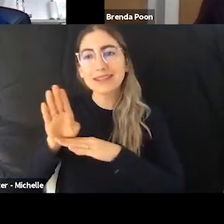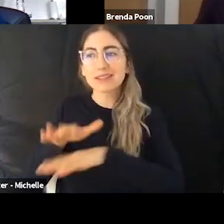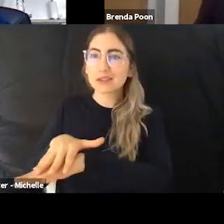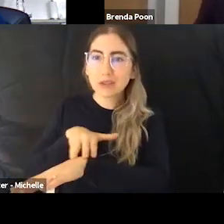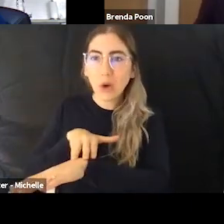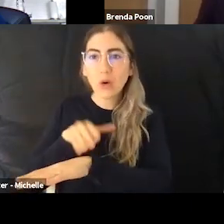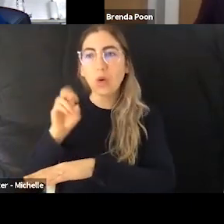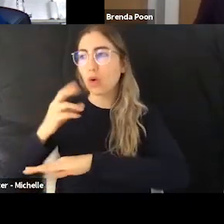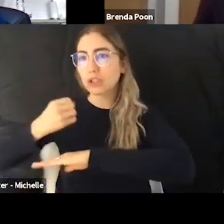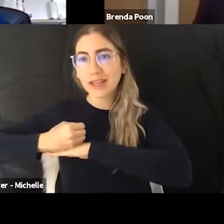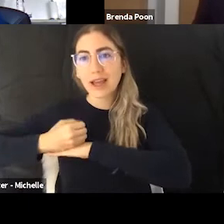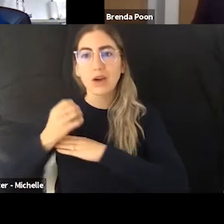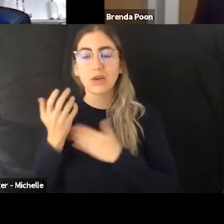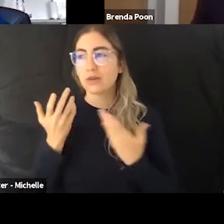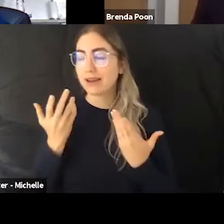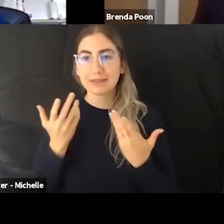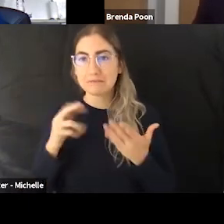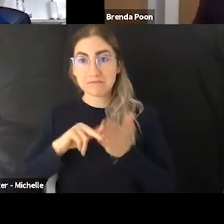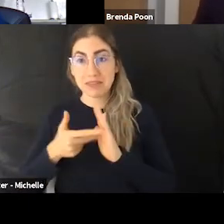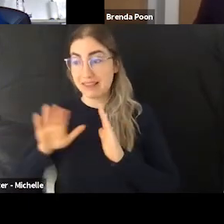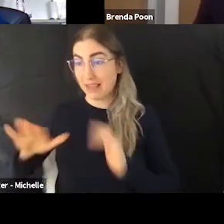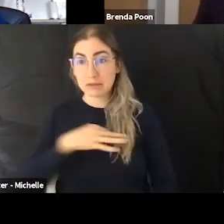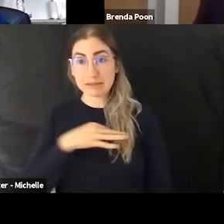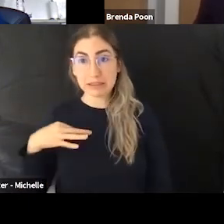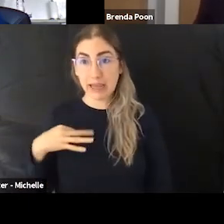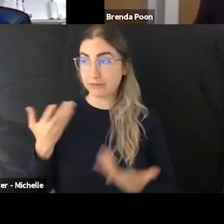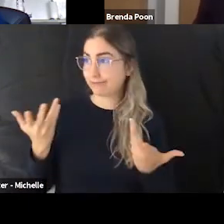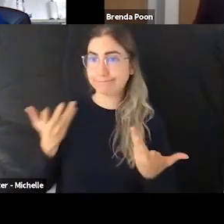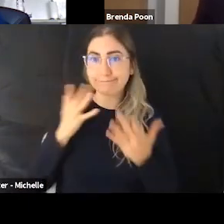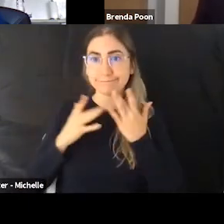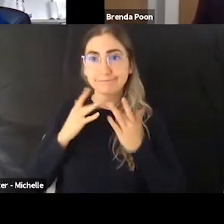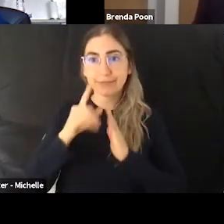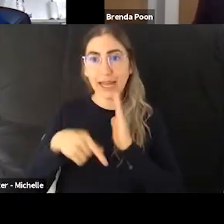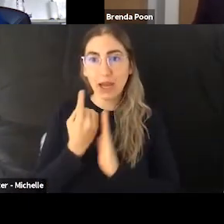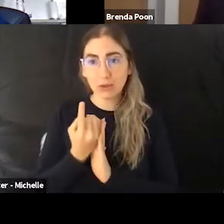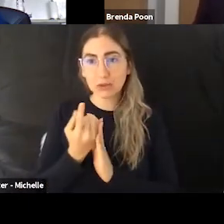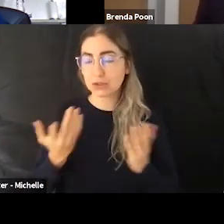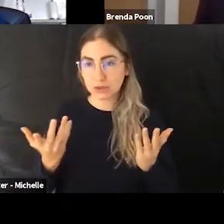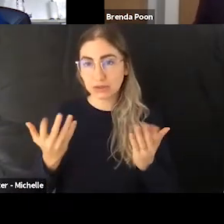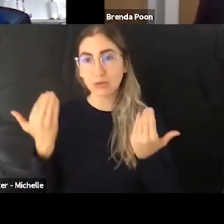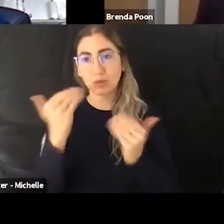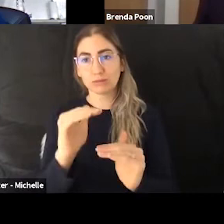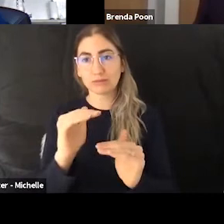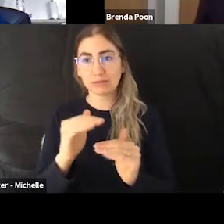AND A PRIMARY REASON FOR DIFFICULTY WAS REALLY AROUND AND A PRIMARY REASON FOR DIFFICULTY WAS REALLY AROUND THE THE TOP THEME HERE AROUND BUSINESS SLOWDOWN OR SHUTDOWN